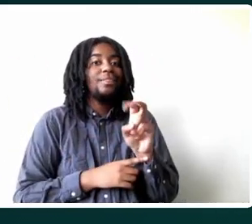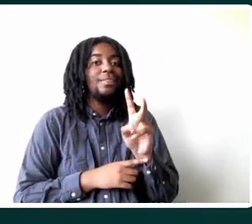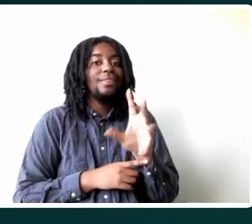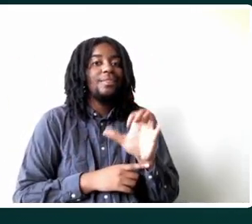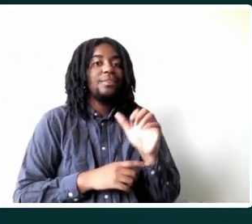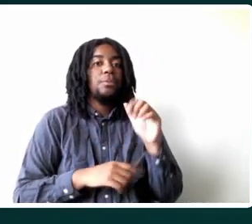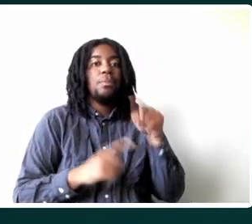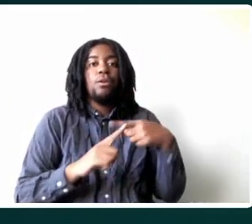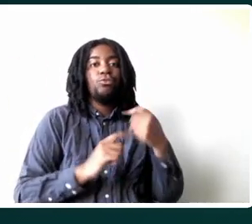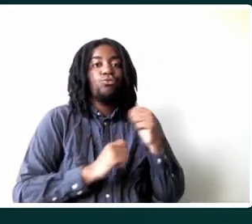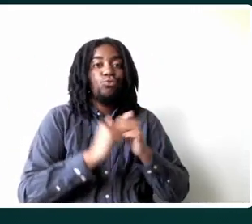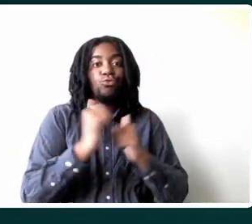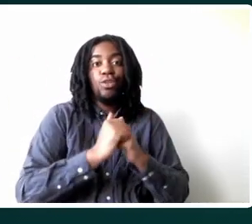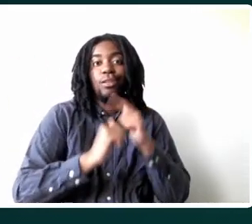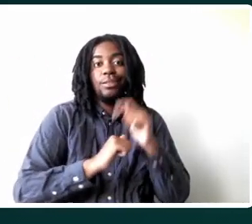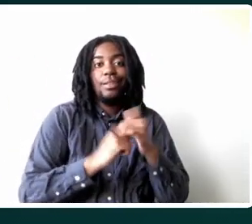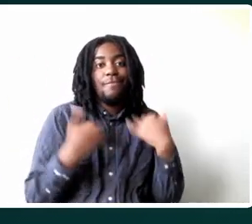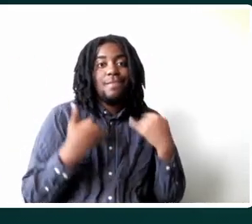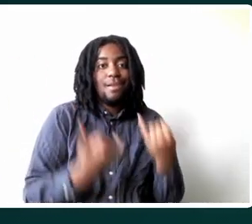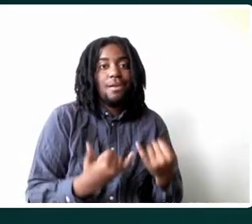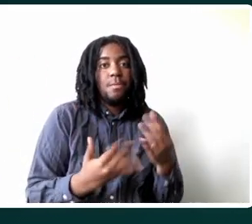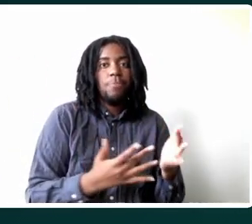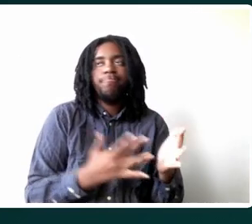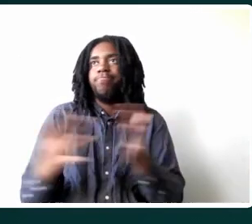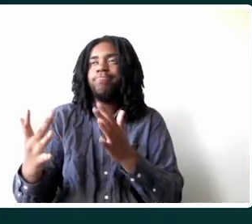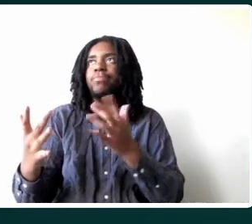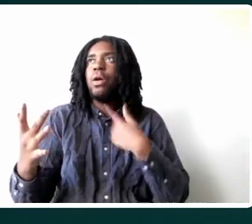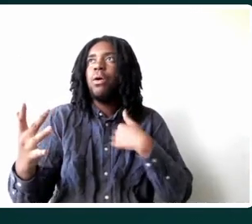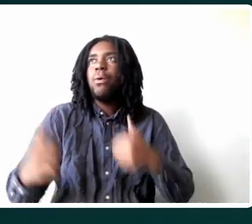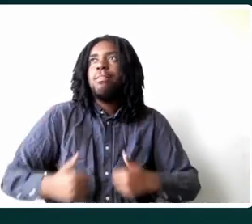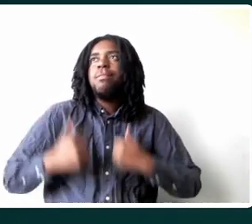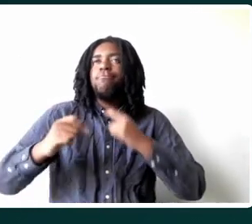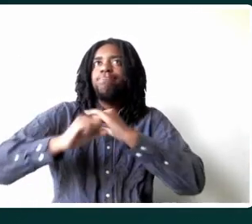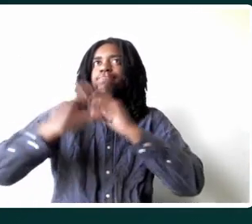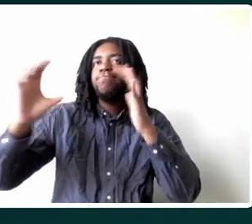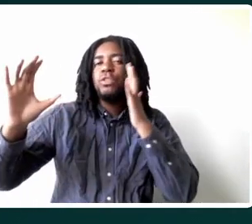futures and how we hope to live together in the future. We know that like the changes that we --